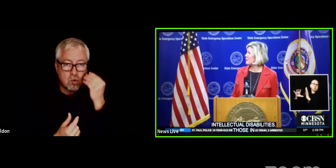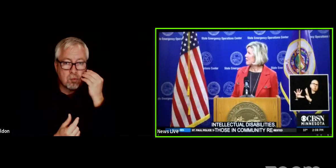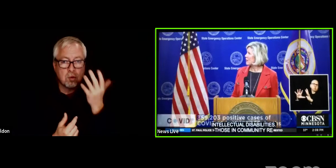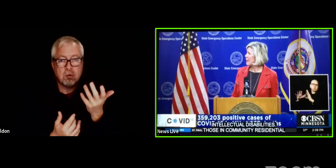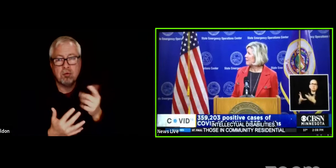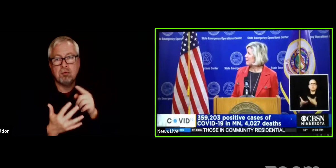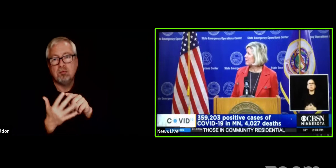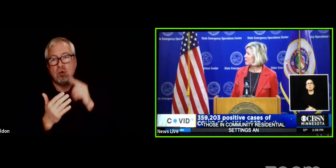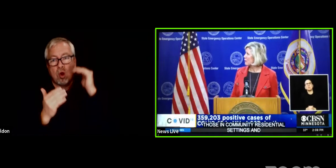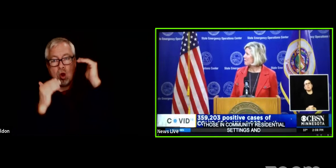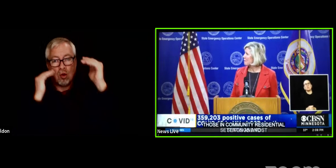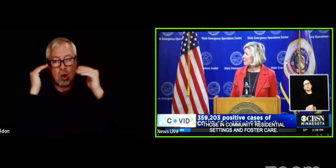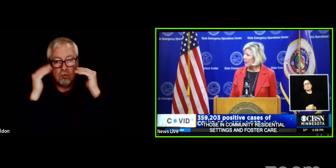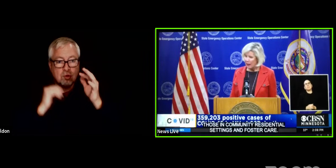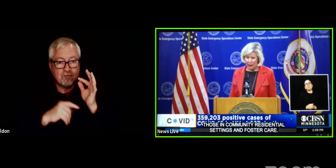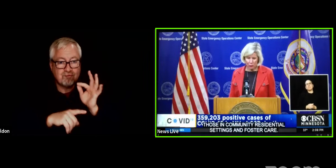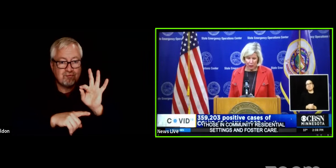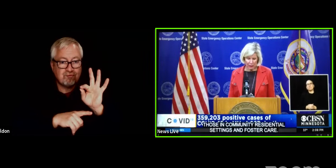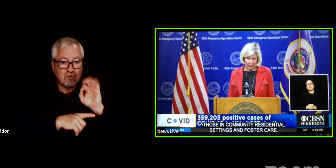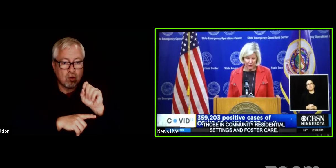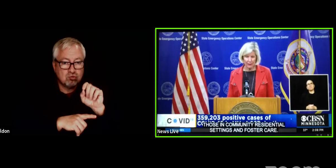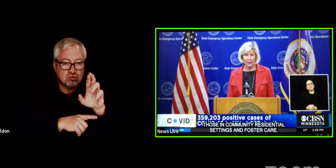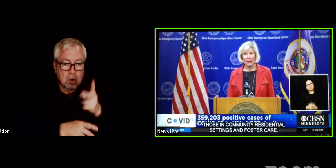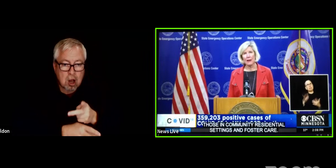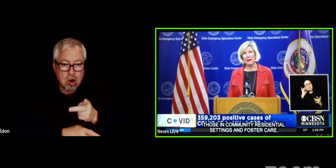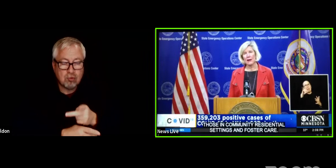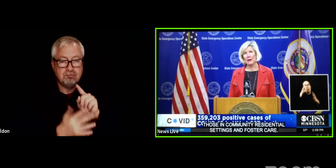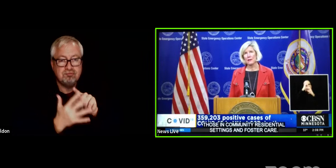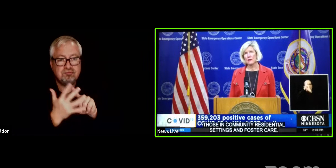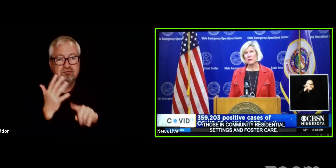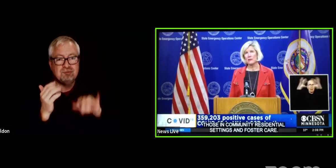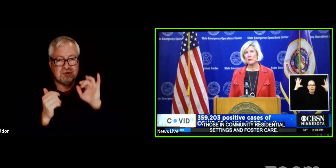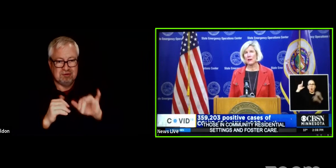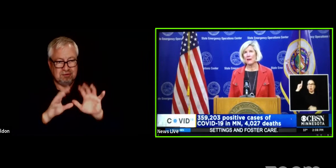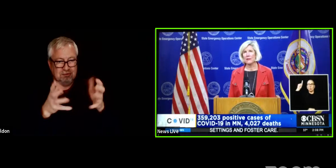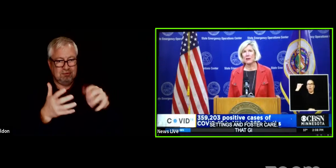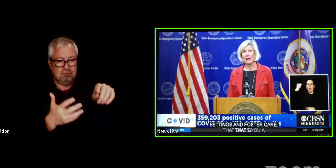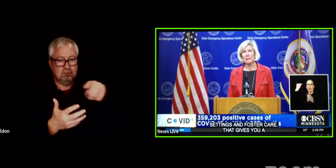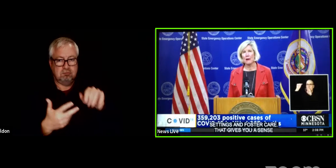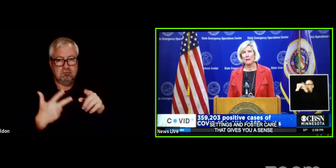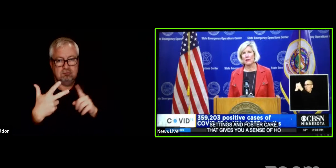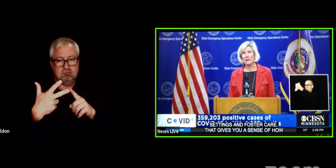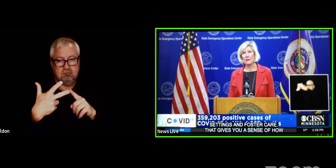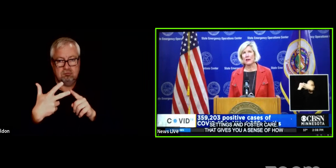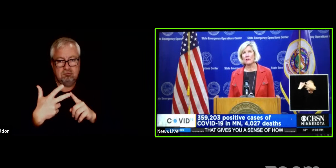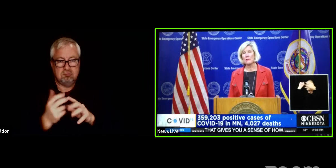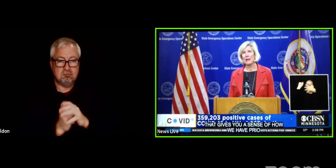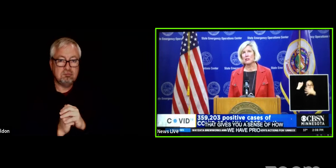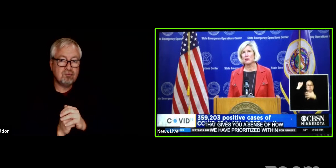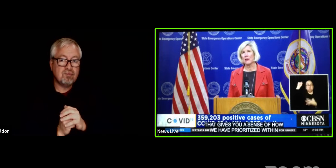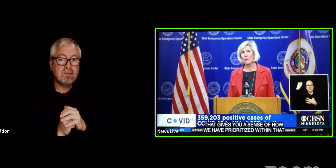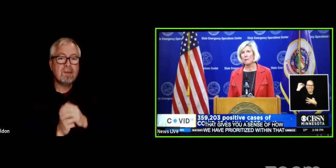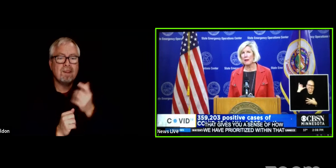WITHIN THAT FIRST GROUP. AND ONE OF THE THINGS THAT I ALLUDED TO AND THE GOVERNOR TALKED ABOUT IS OUR DESIRE TO MAKE SURE THAT WE'RE BEING